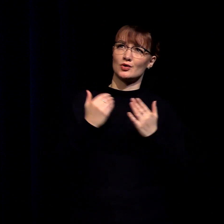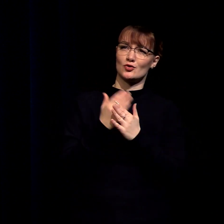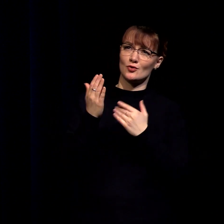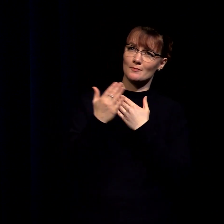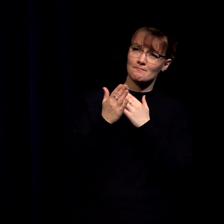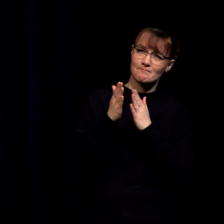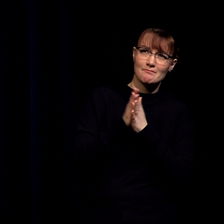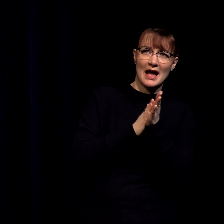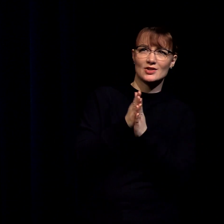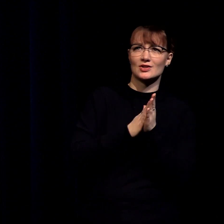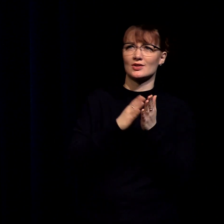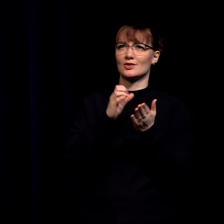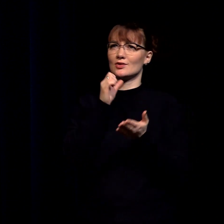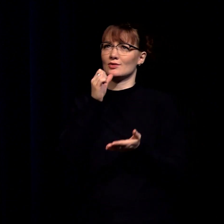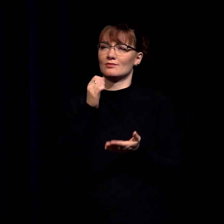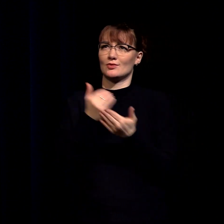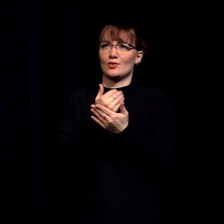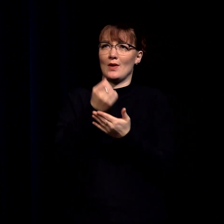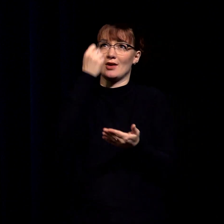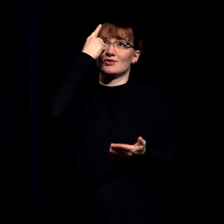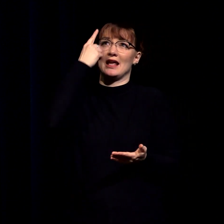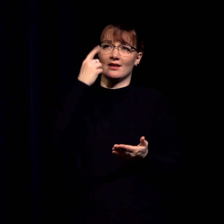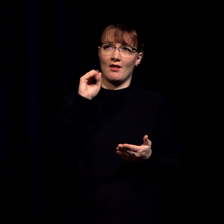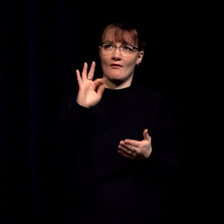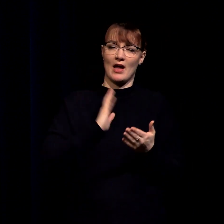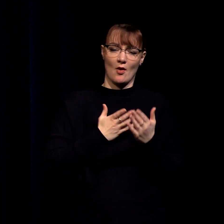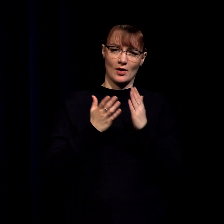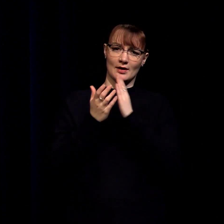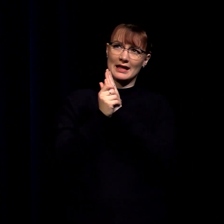Lord, would you go with us? Would you go with us and would